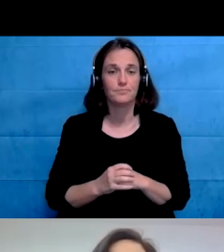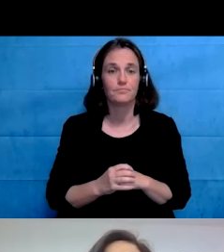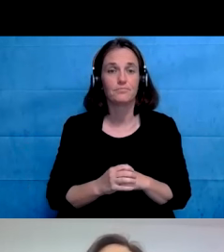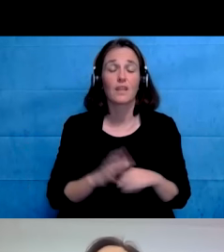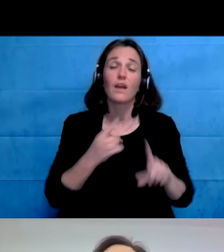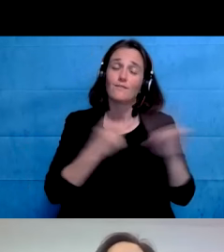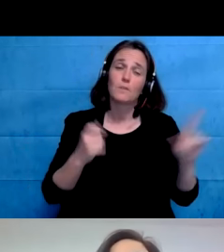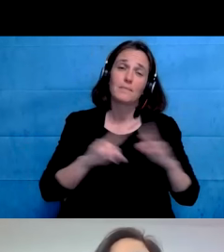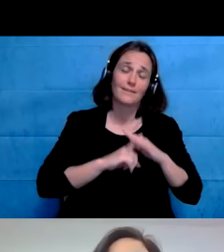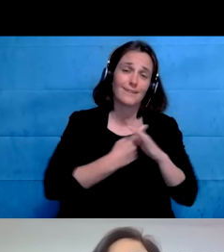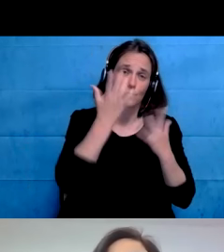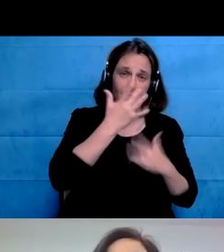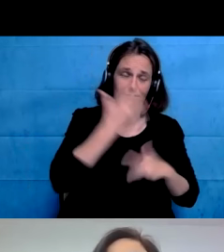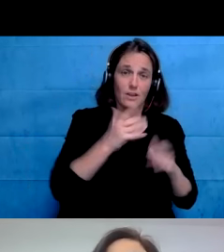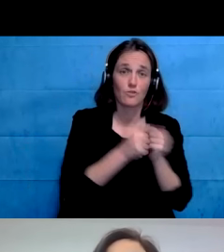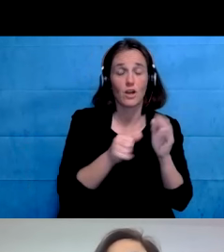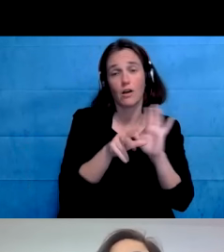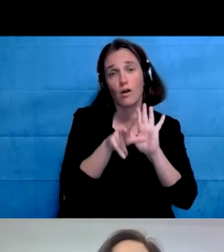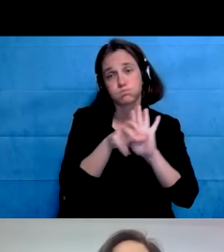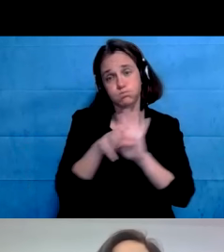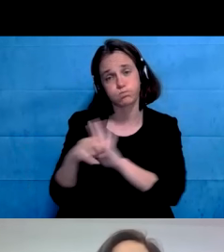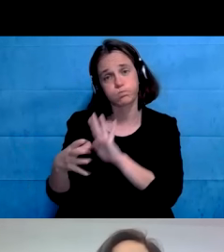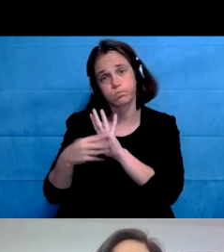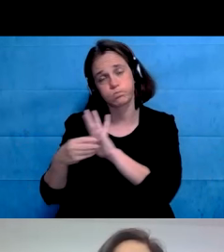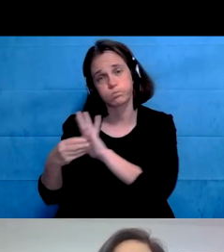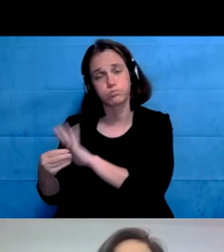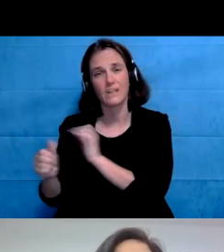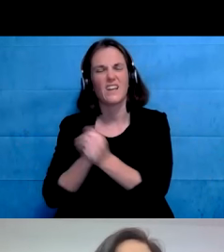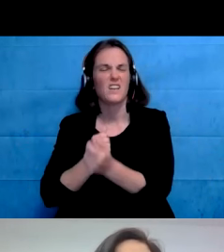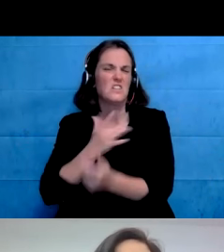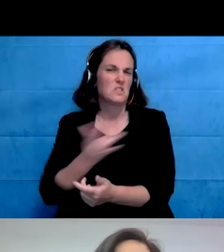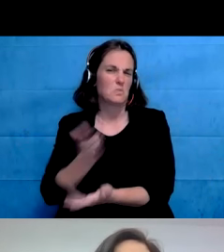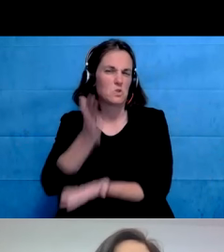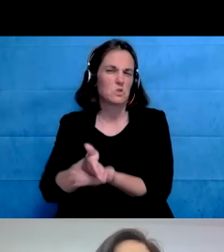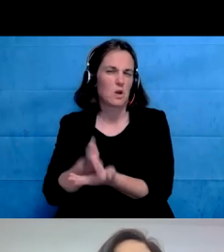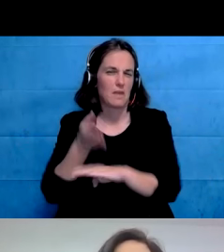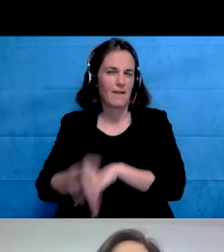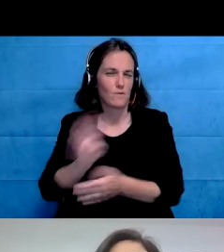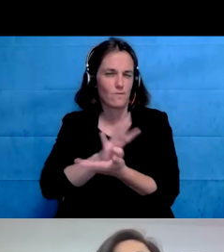replication of the SARS-CoV-2 virus normally ceases after four weeks, and this is important to help us define